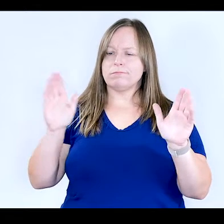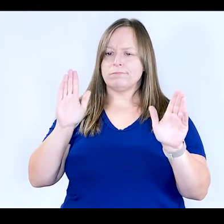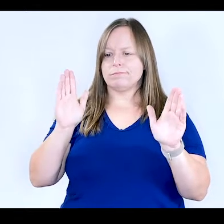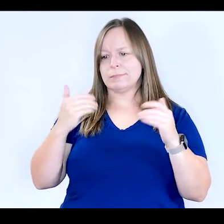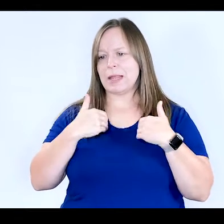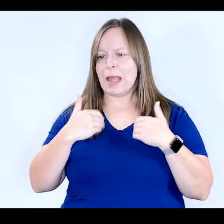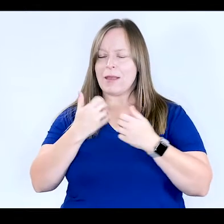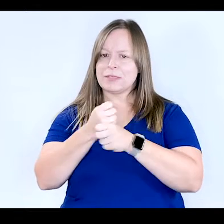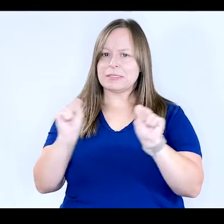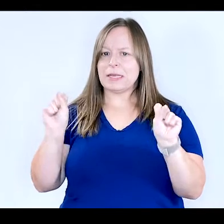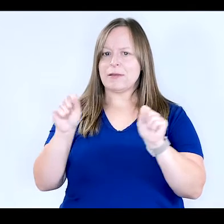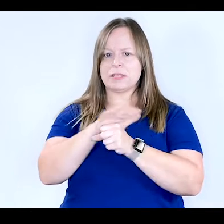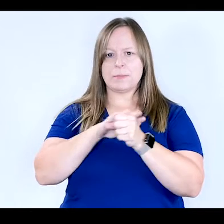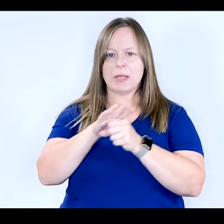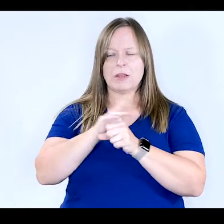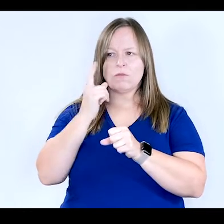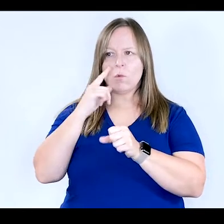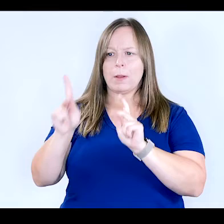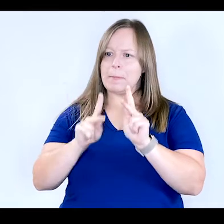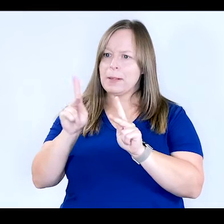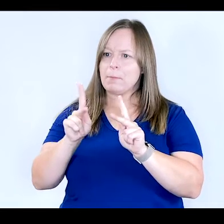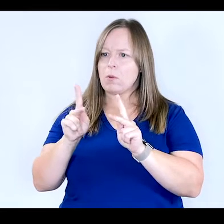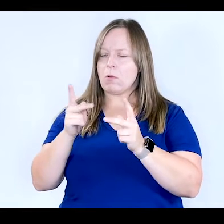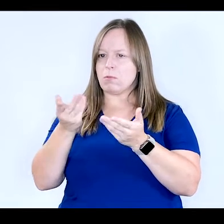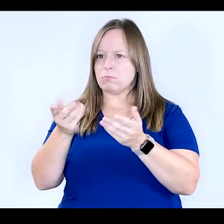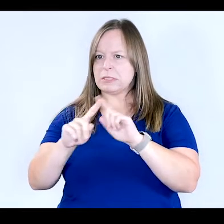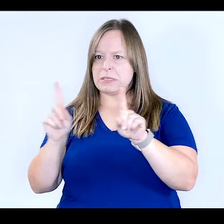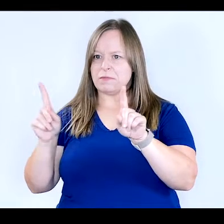have a safe space for people in the markets.